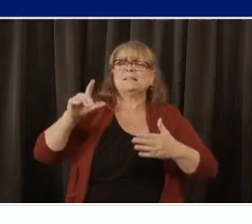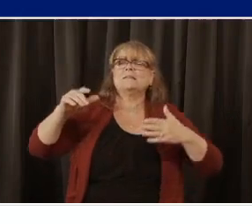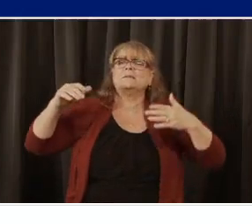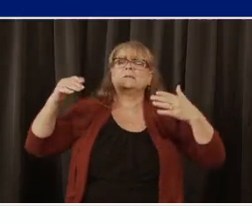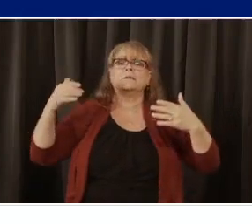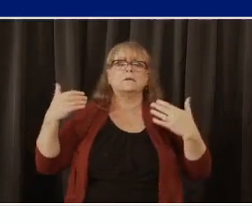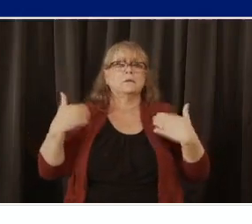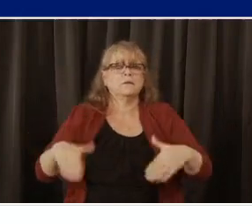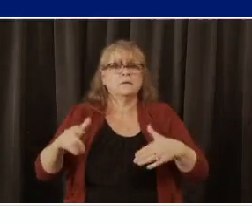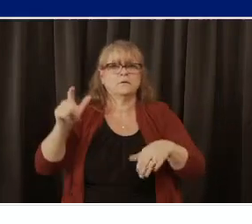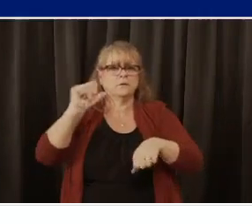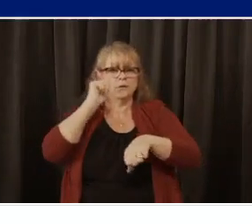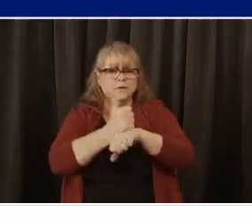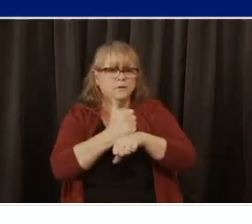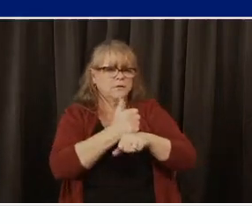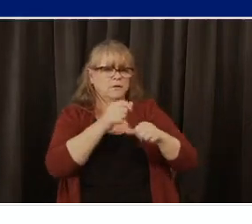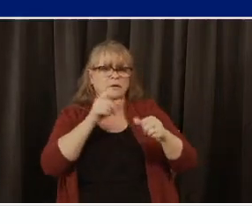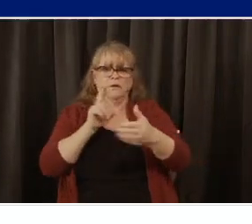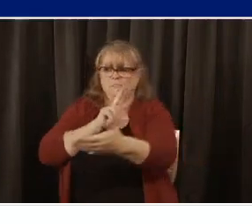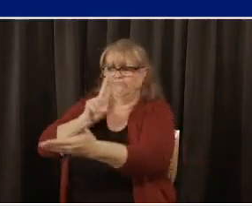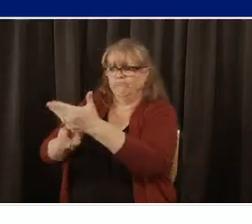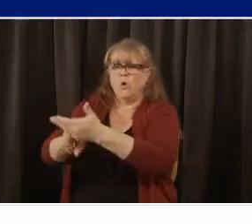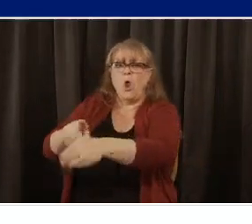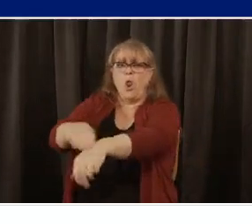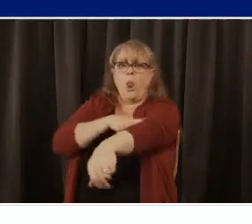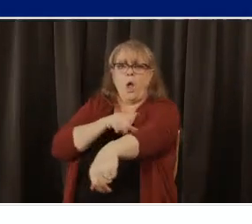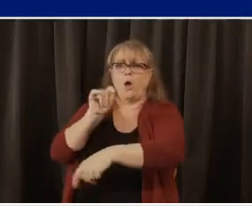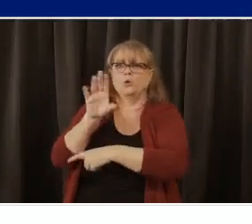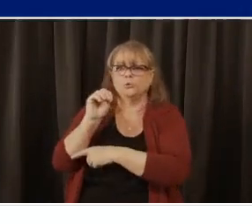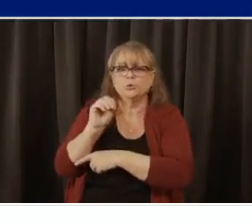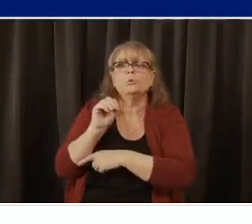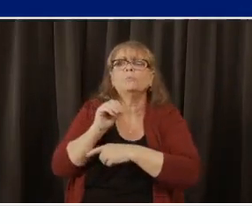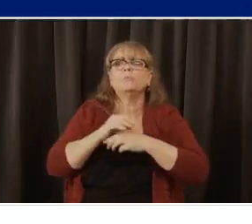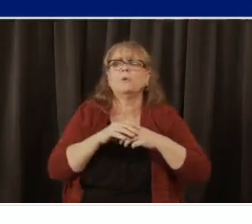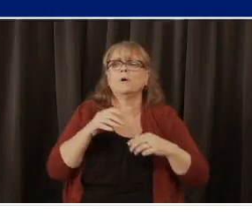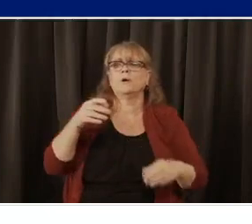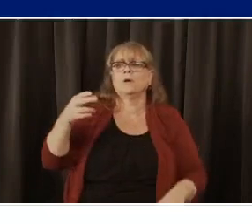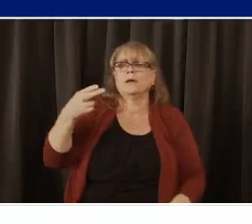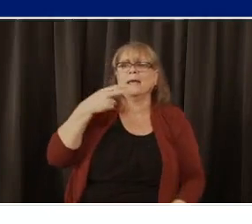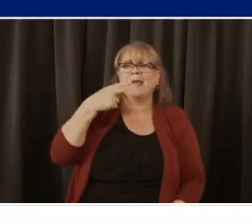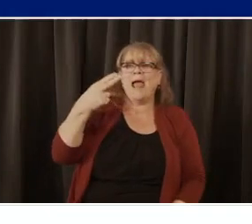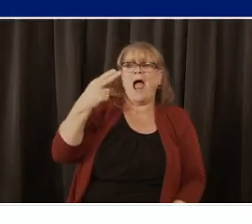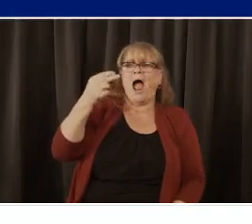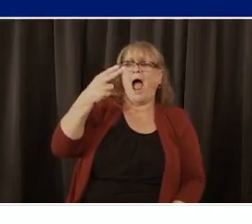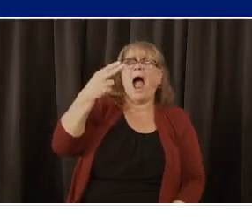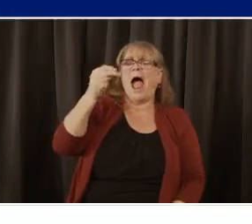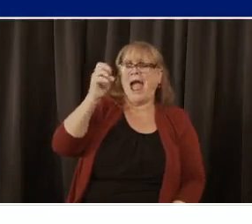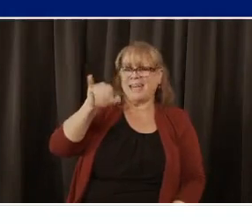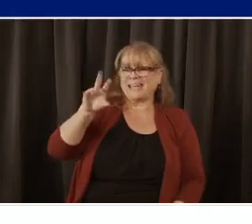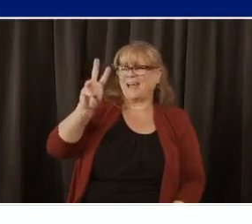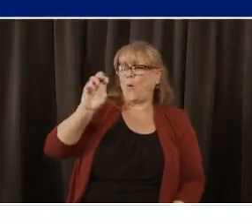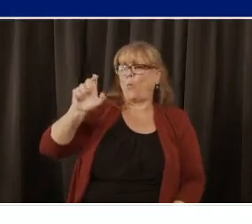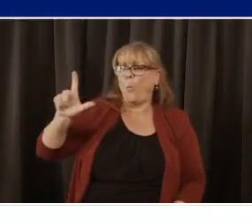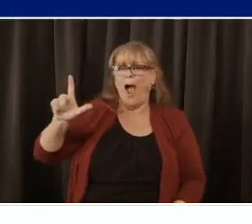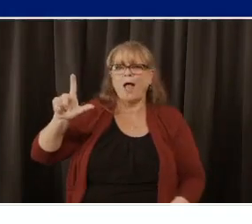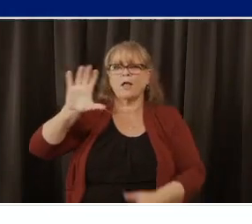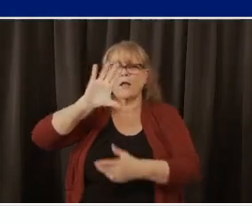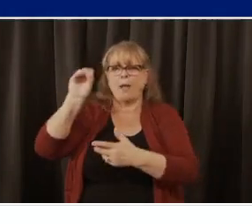secured long term leases on two large warehouses, we will be rotating supplies through there so that